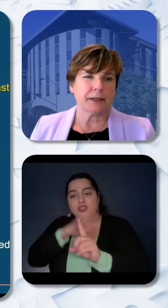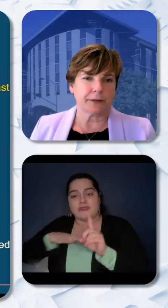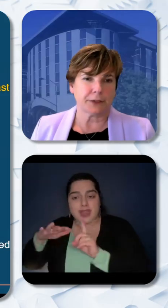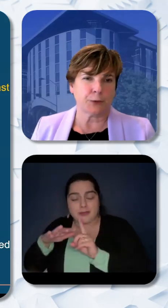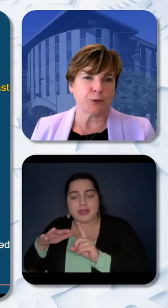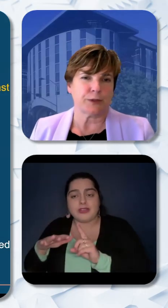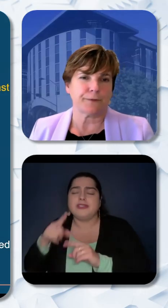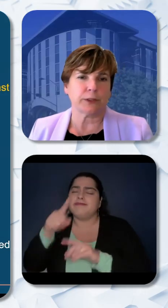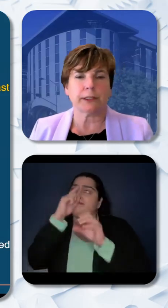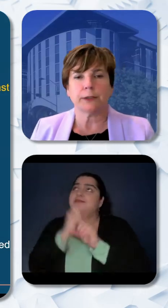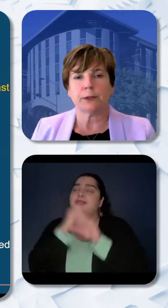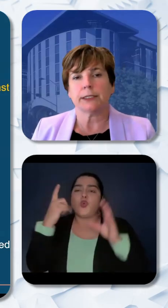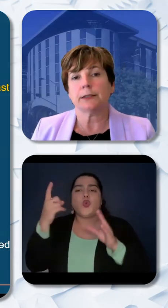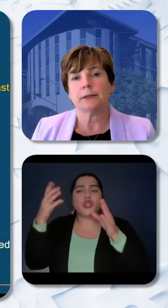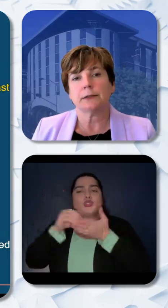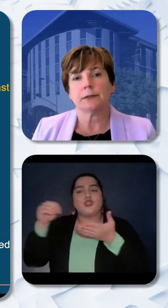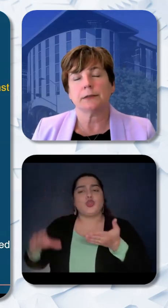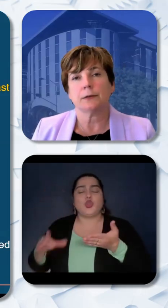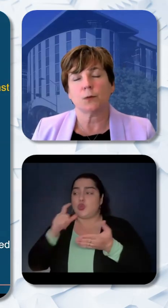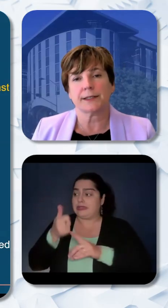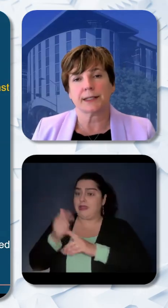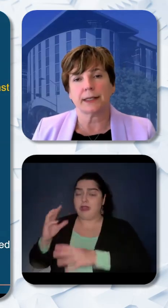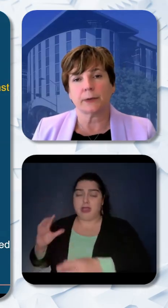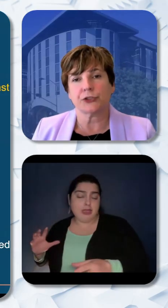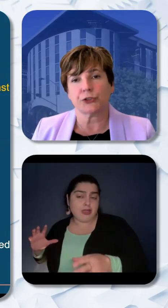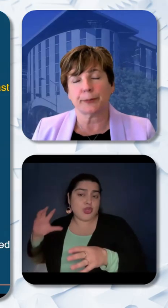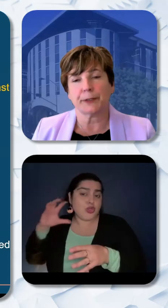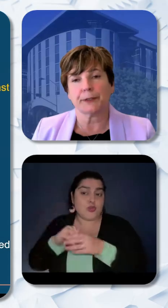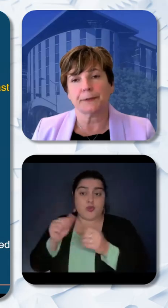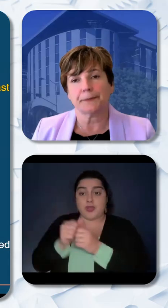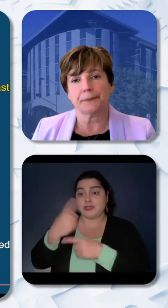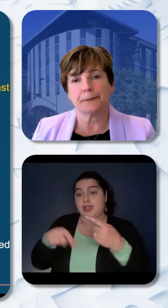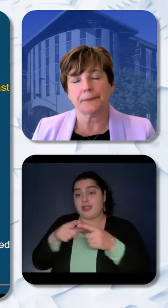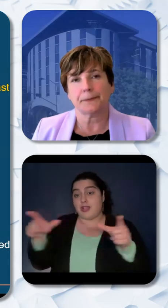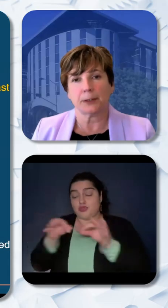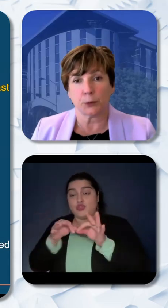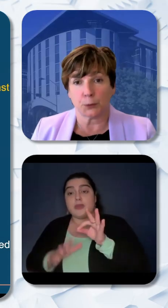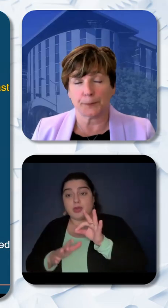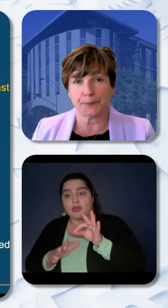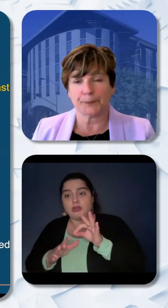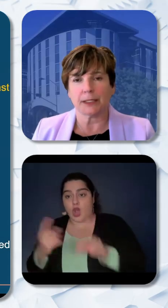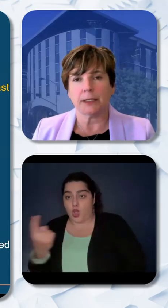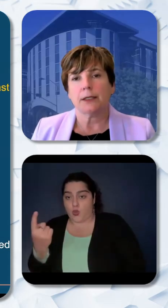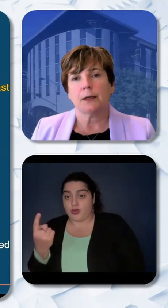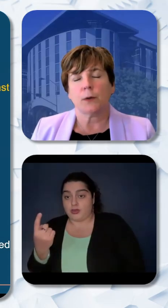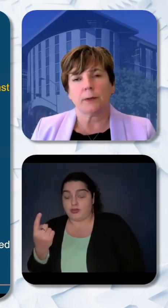Think of a student who's fully included with a sign language interpreter alone.